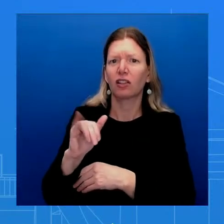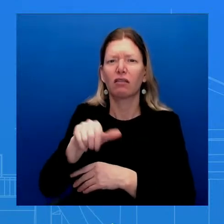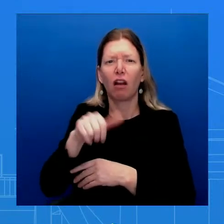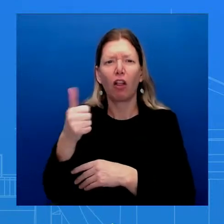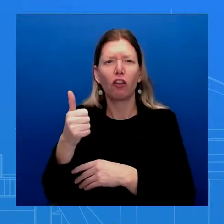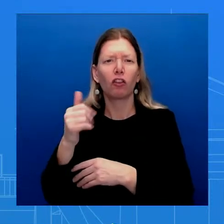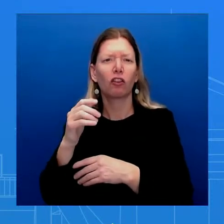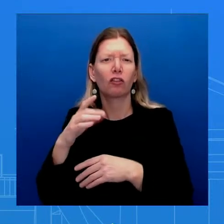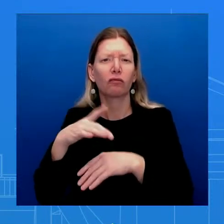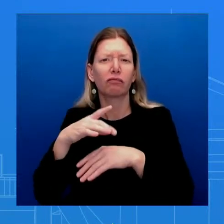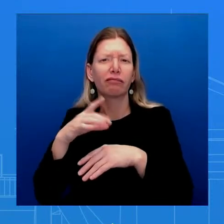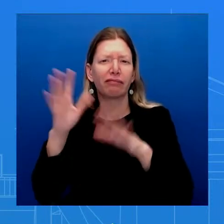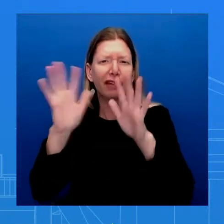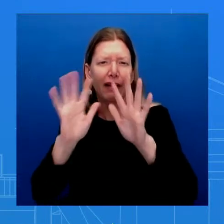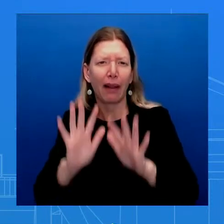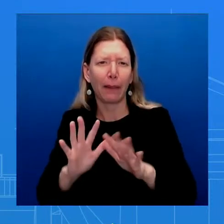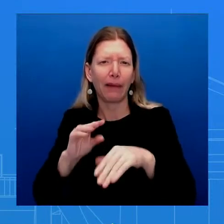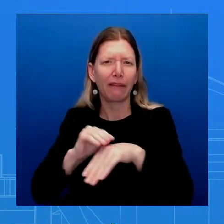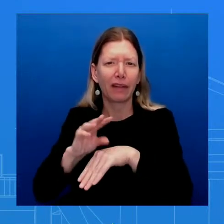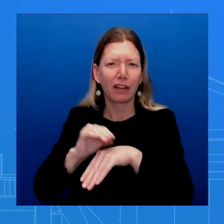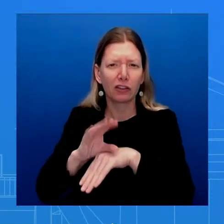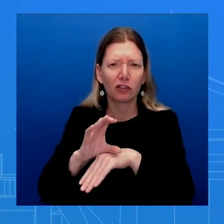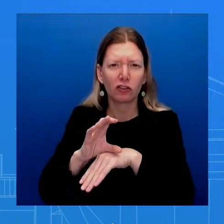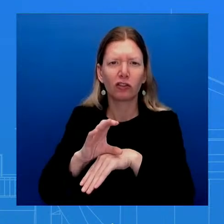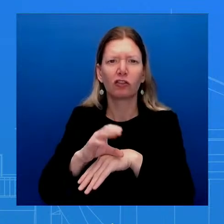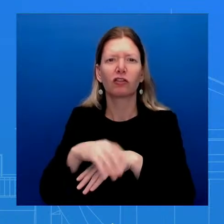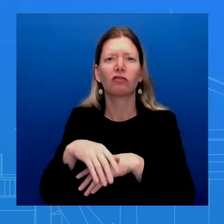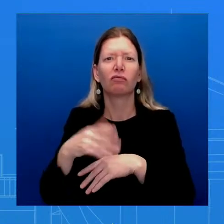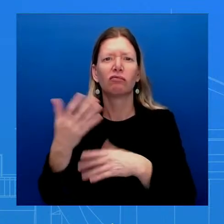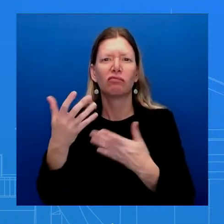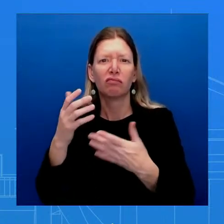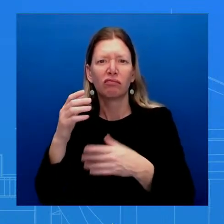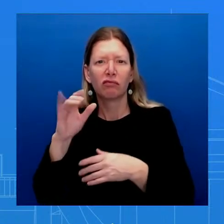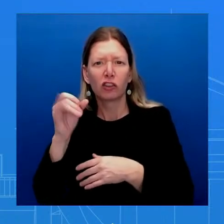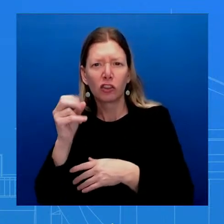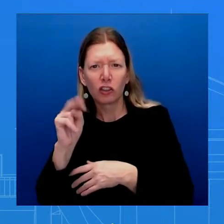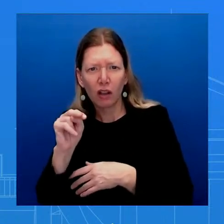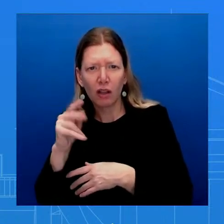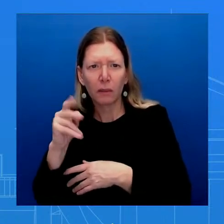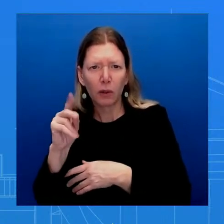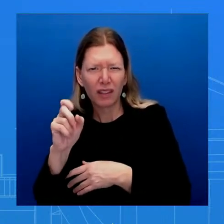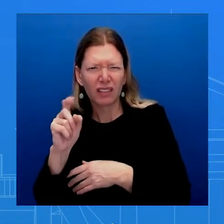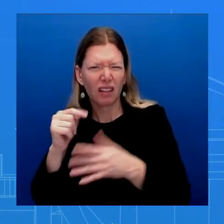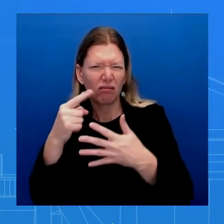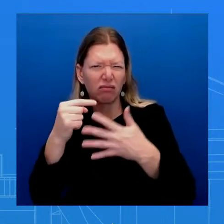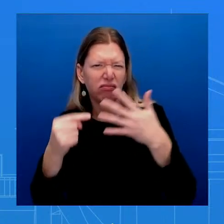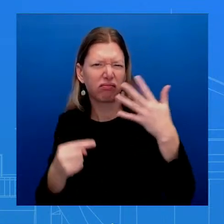We'll continue to build on the administration's historic actions to tackle the climate crisis. President Biden, as you all know --